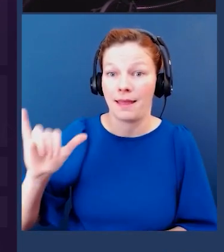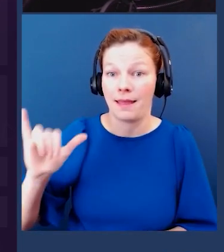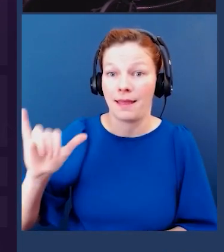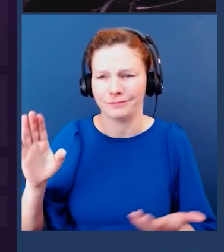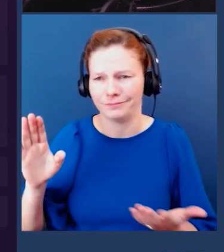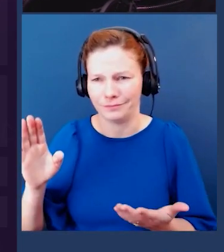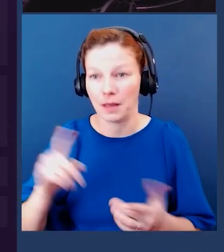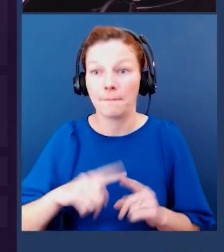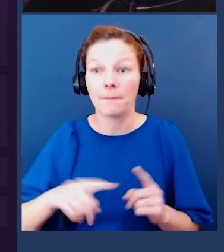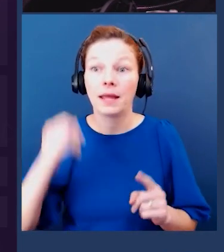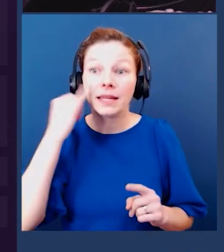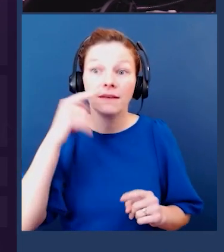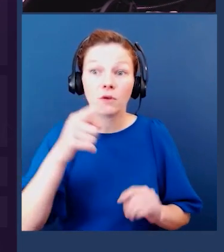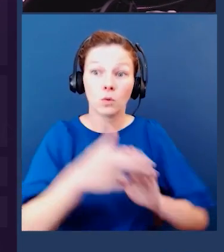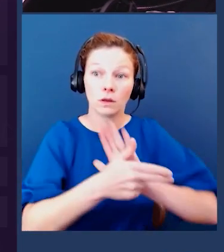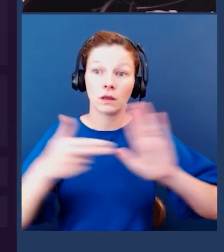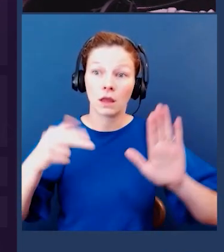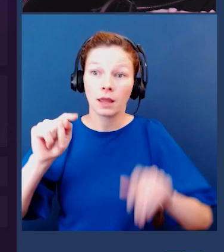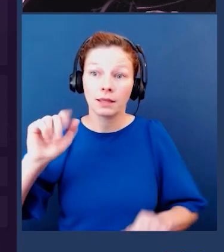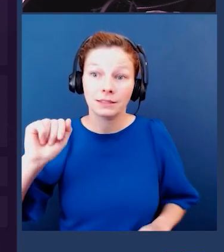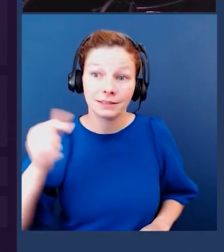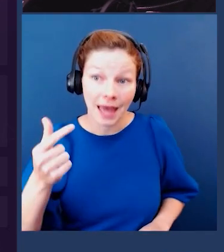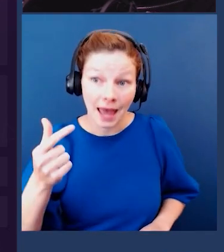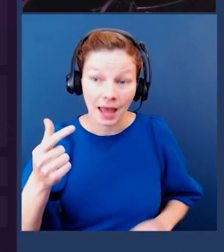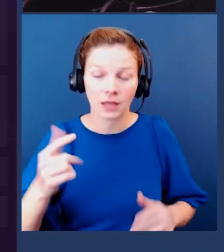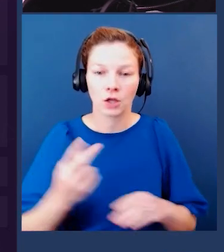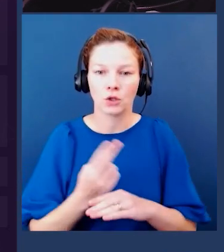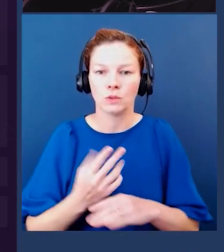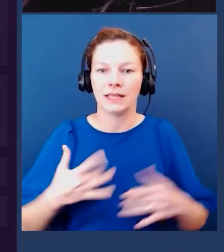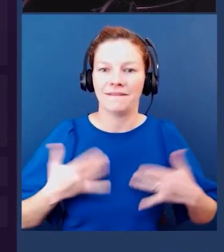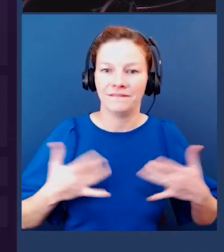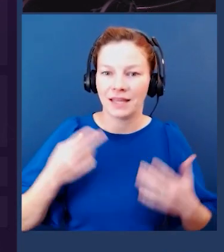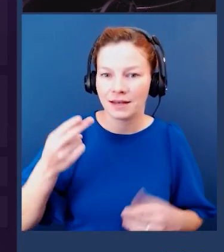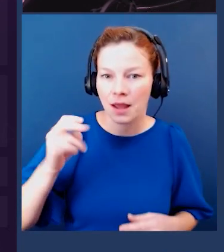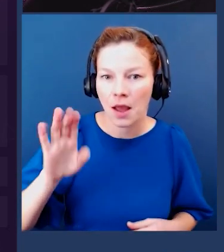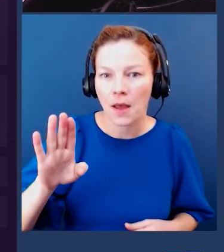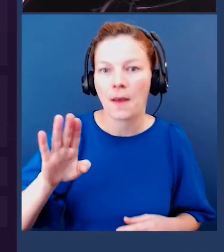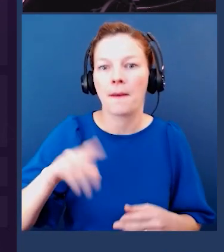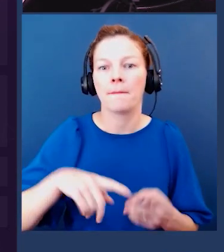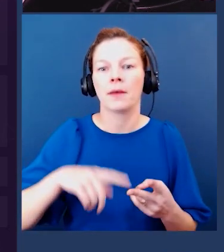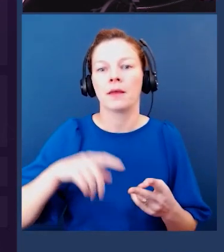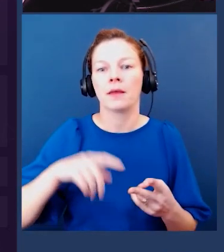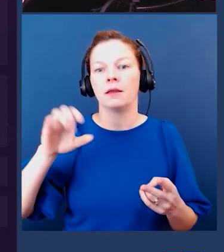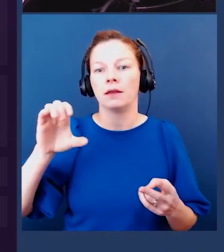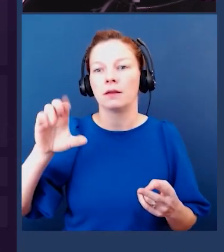you start using the event hub and the Cousteau database, you can filter all your, you know,